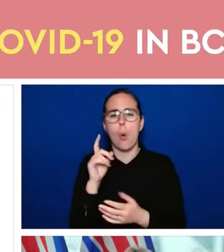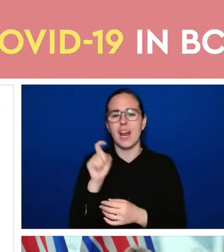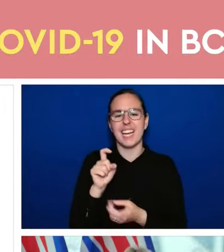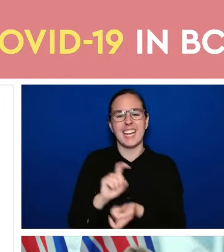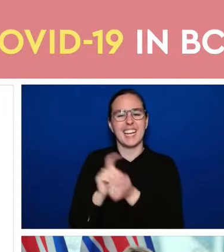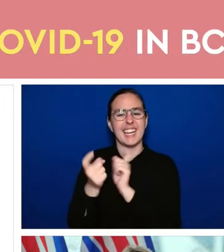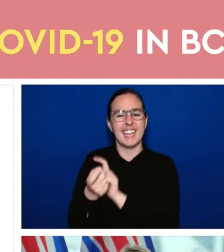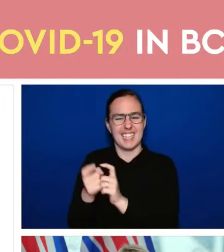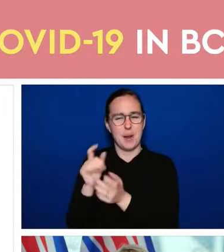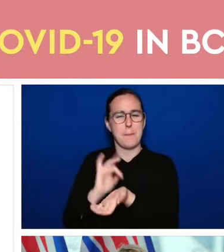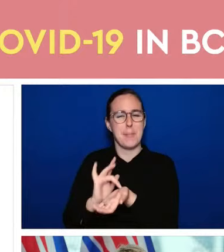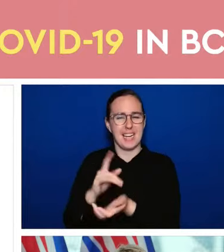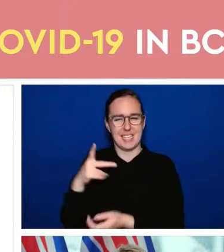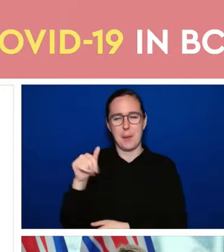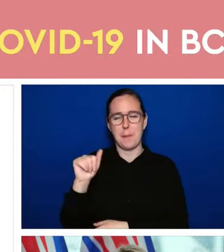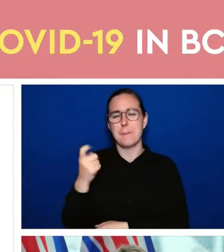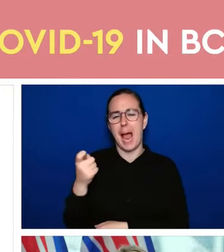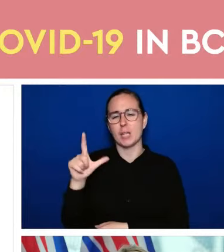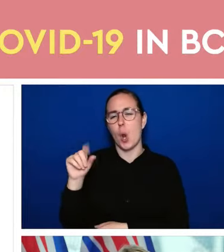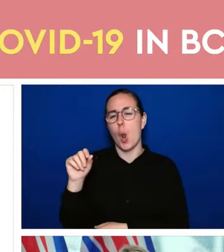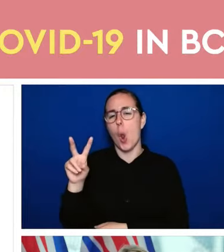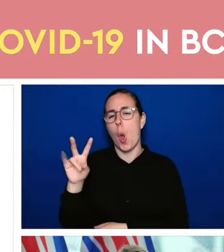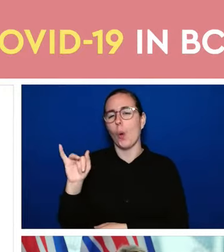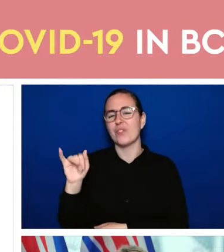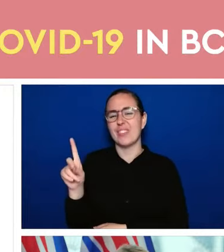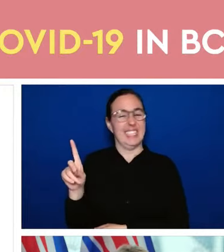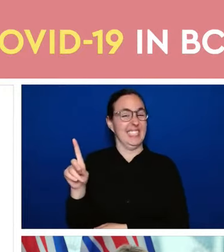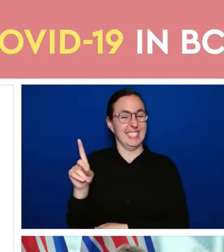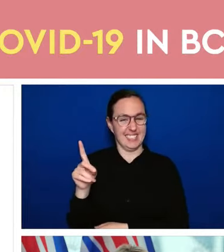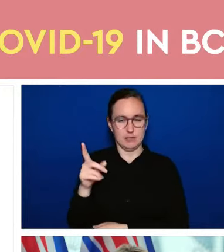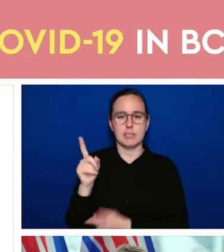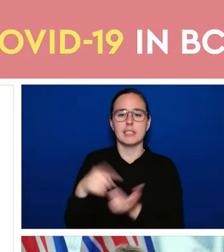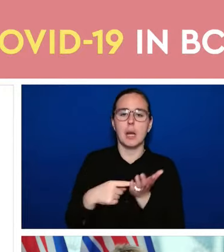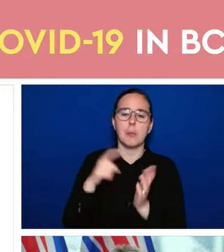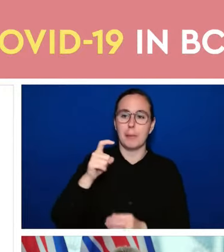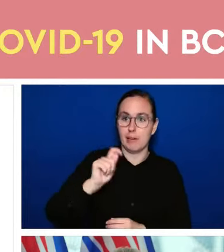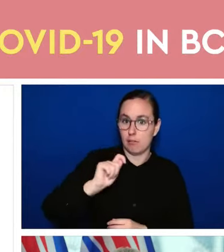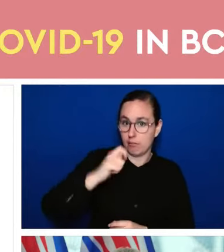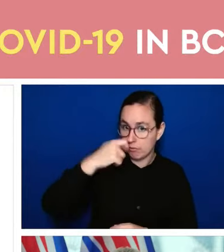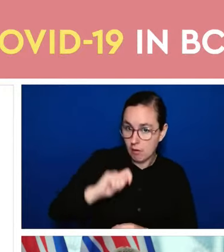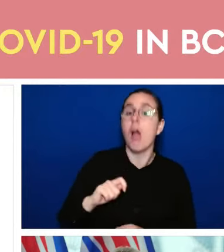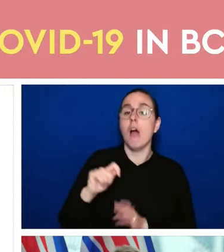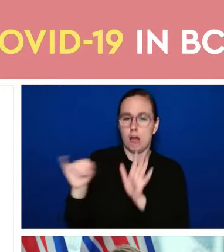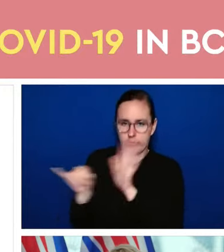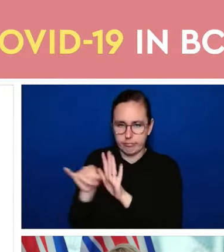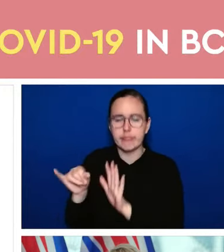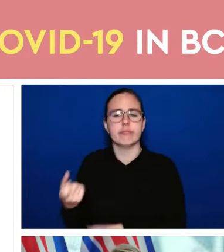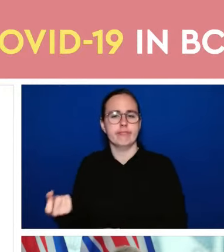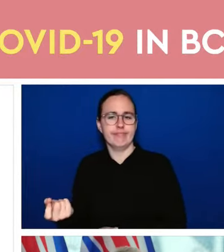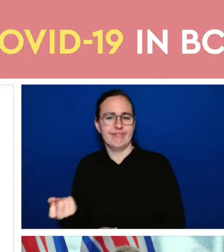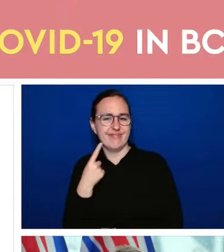also right now we're going to be testing for. A part of the surveillance is testing also for